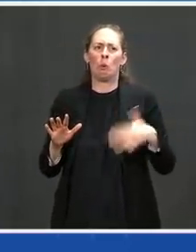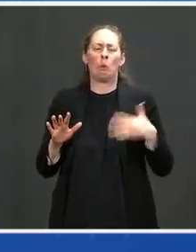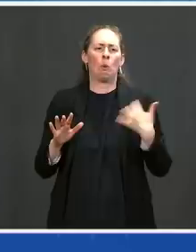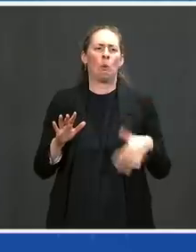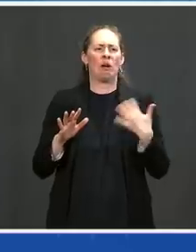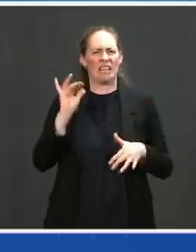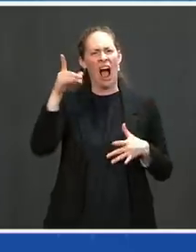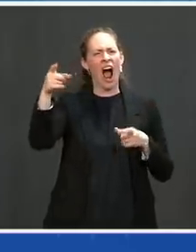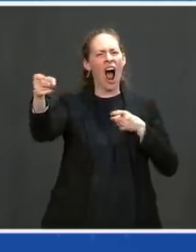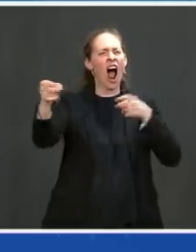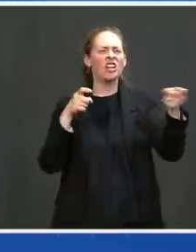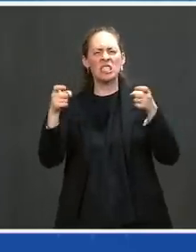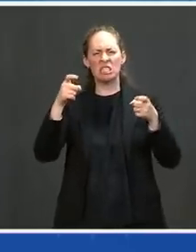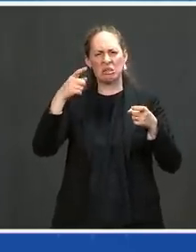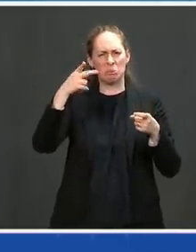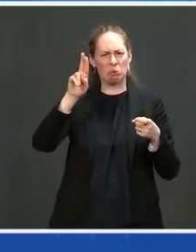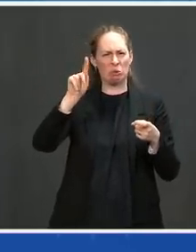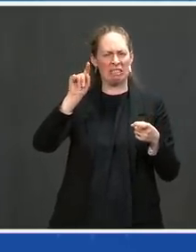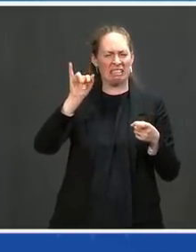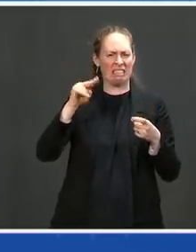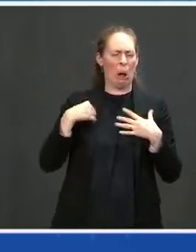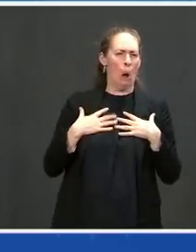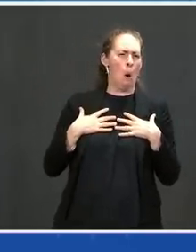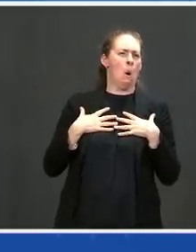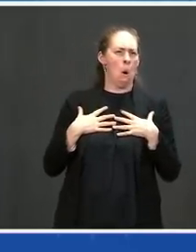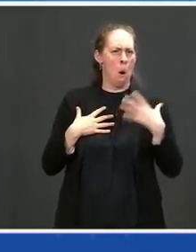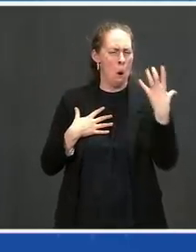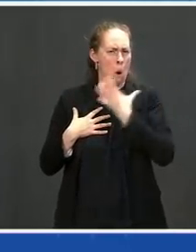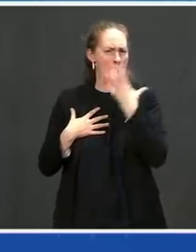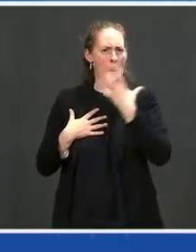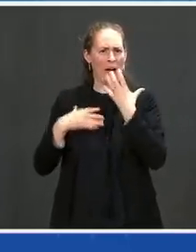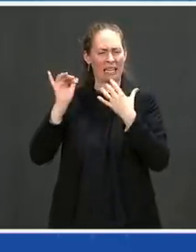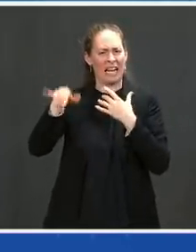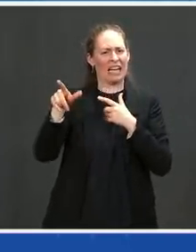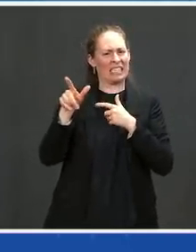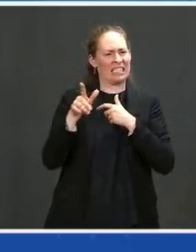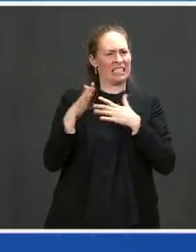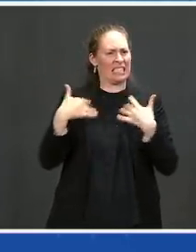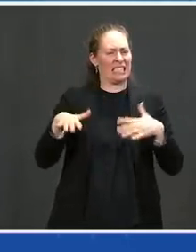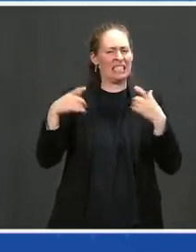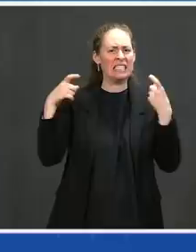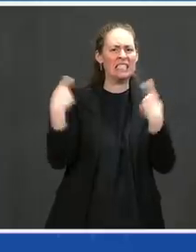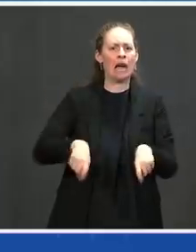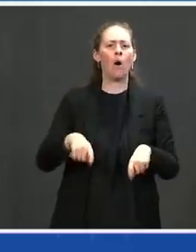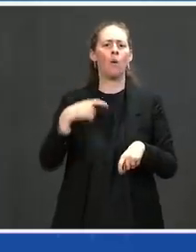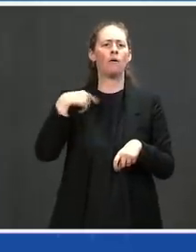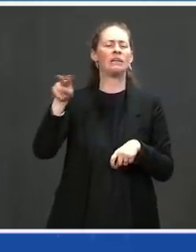an ever-complex world. So, when I was elected and he called to congratulate me,